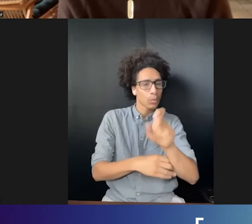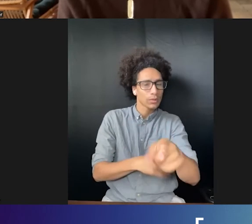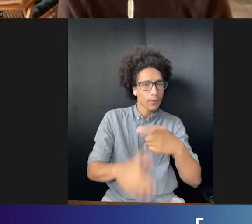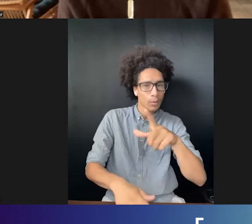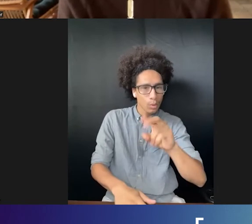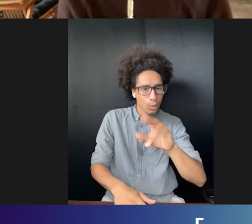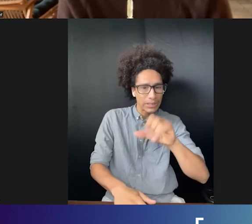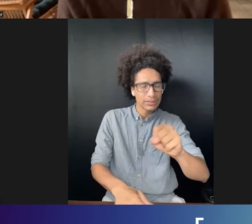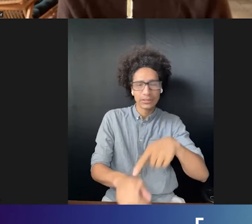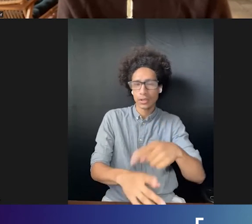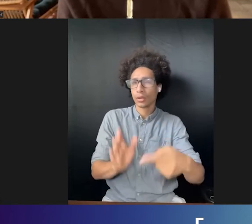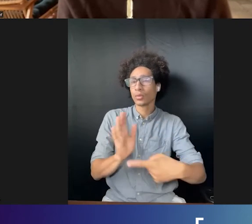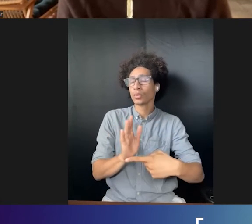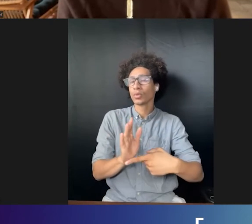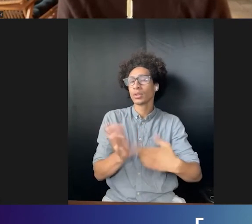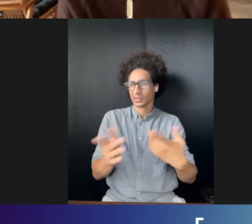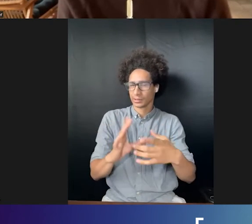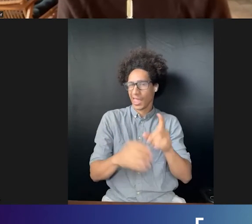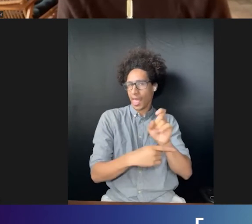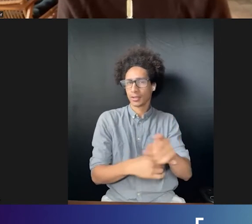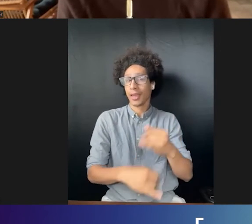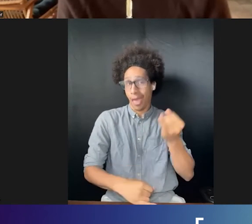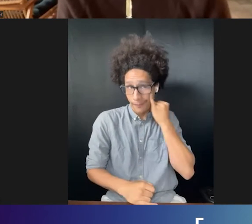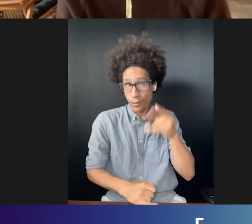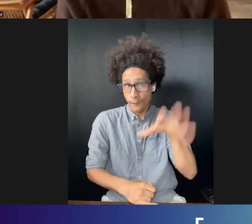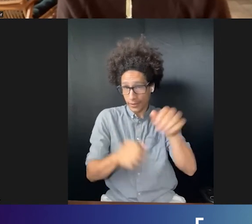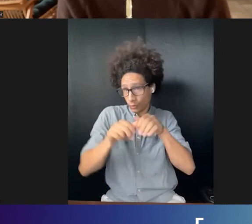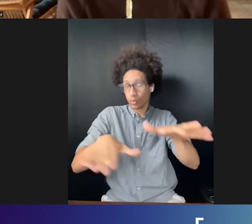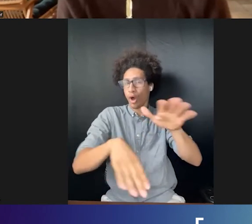if you find distribution on streaming services, are filmmakers